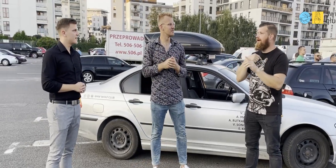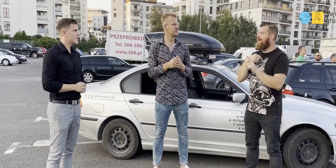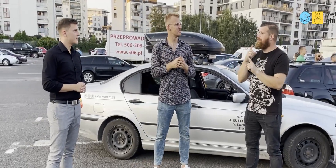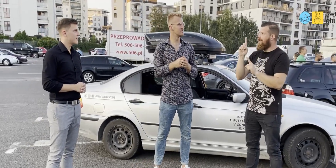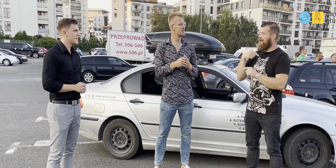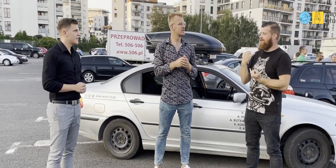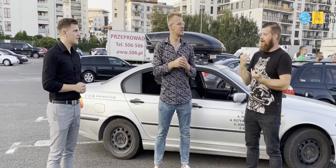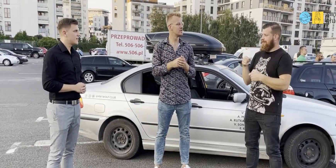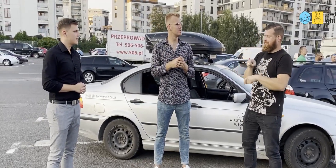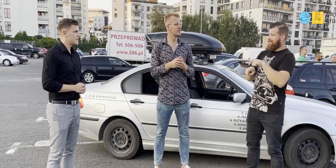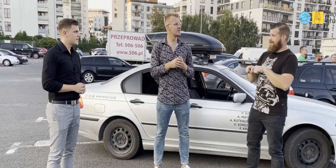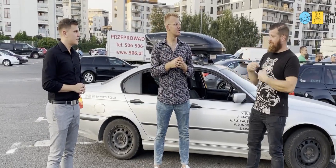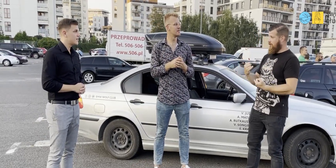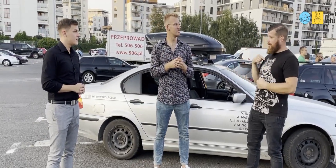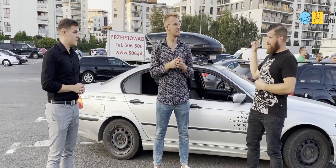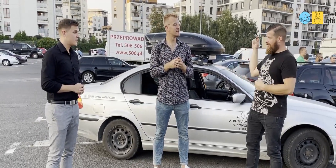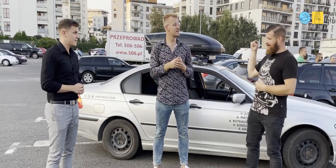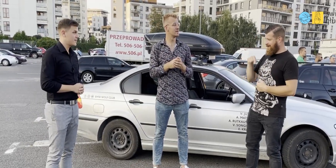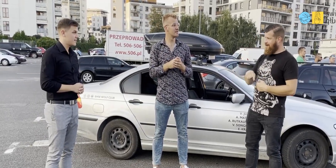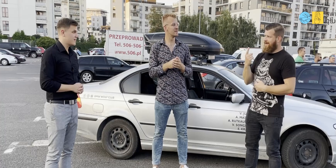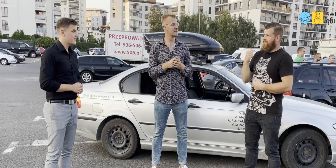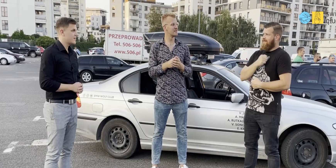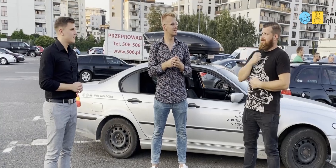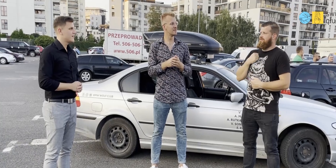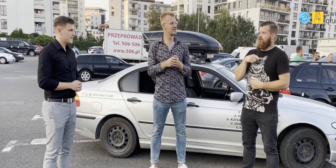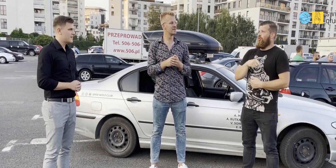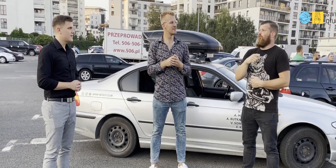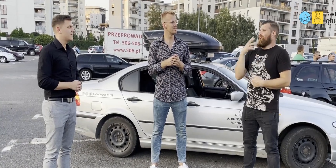Although when I came to Warsaw now,